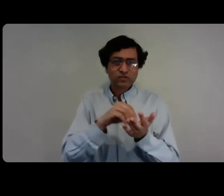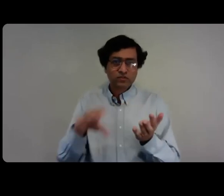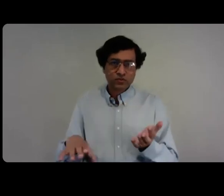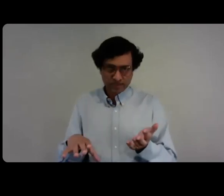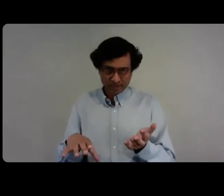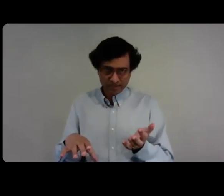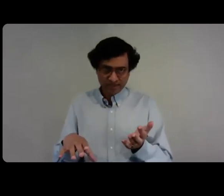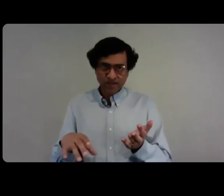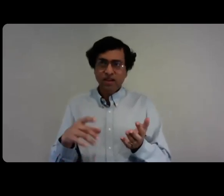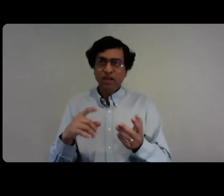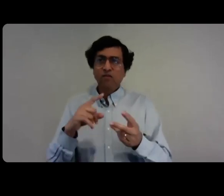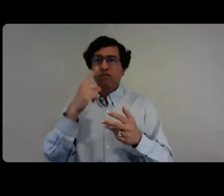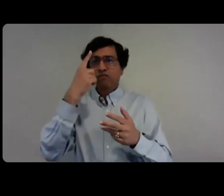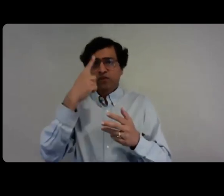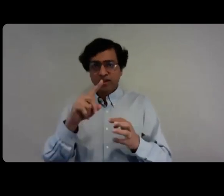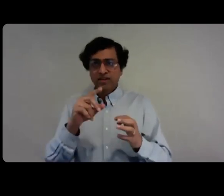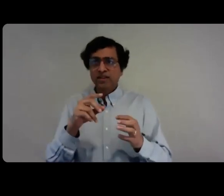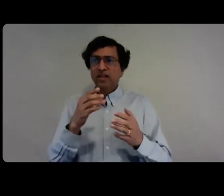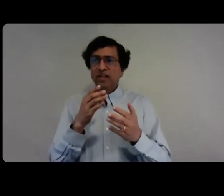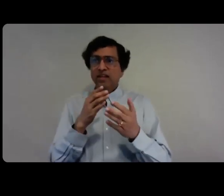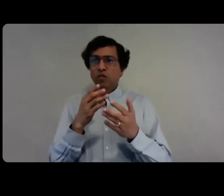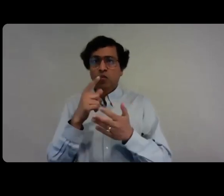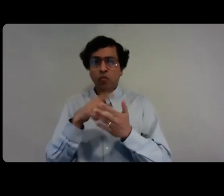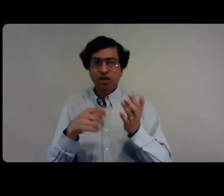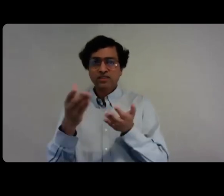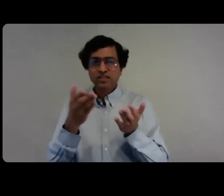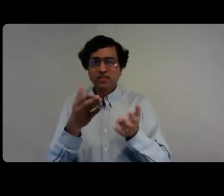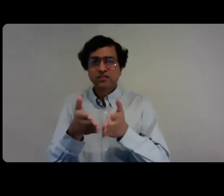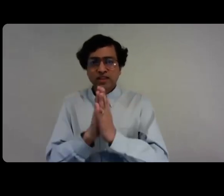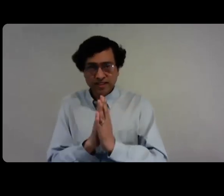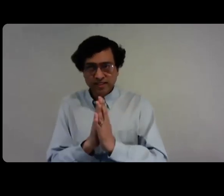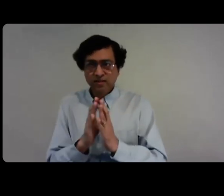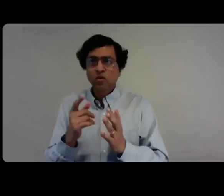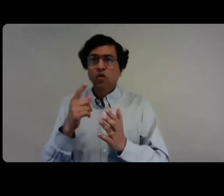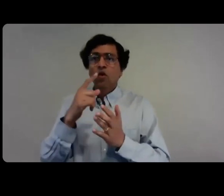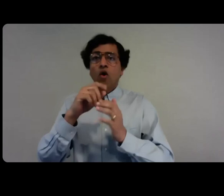agency for students as they are coming up before they get to college so they know what